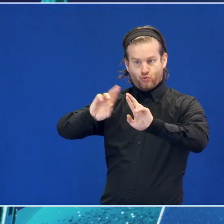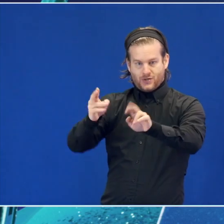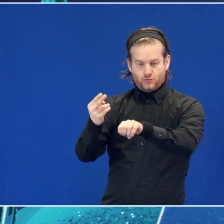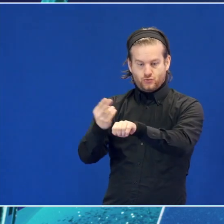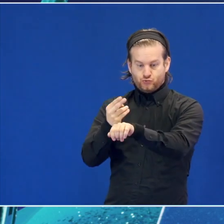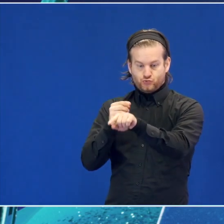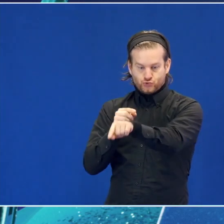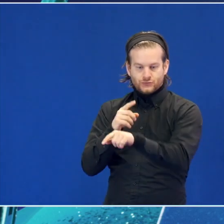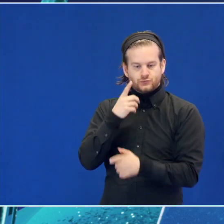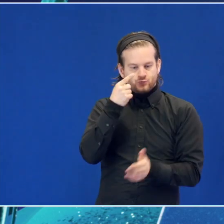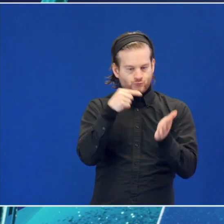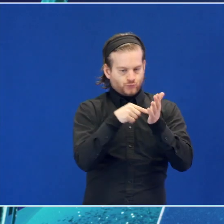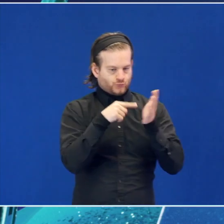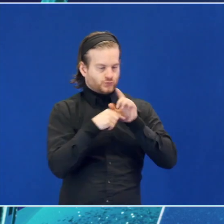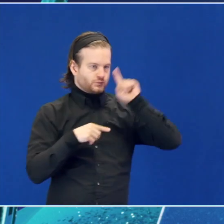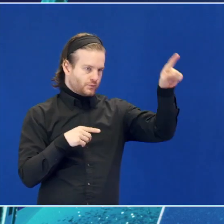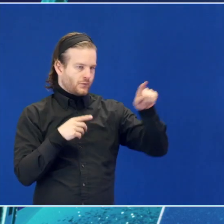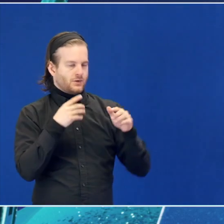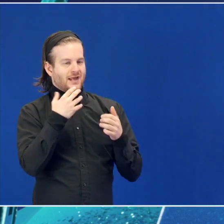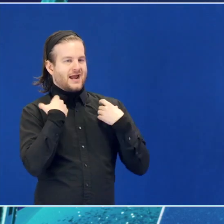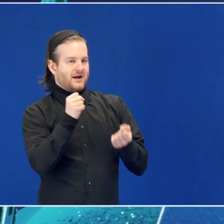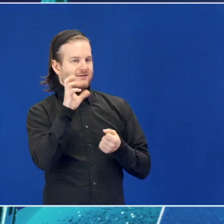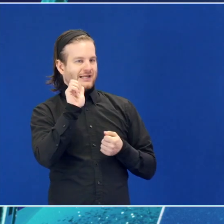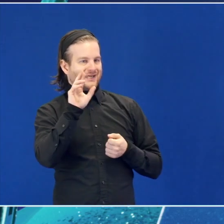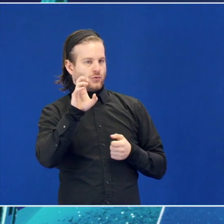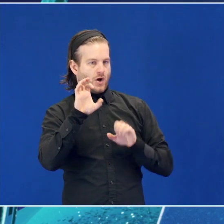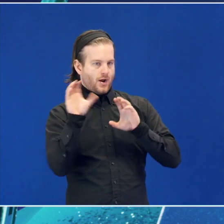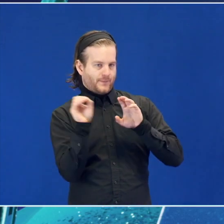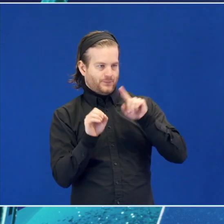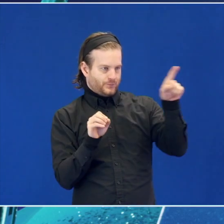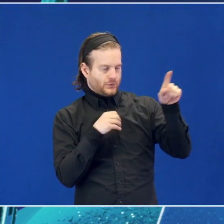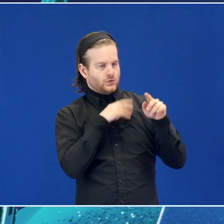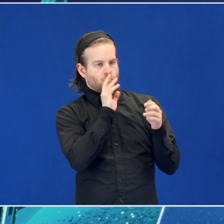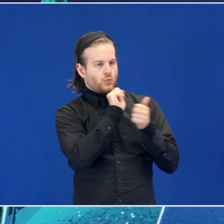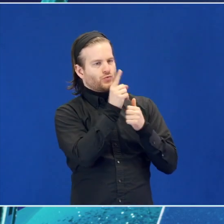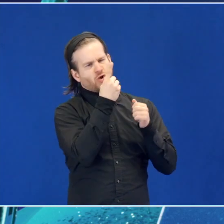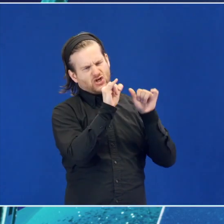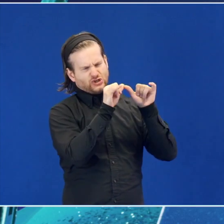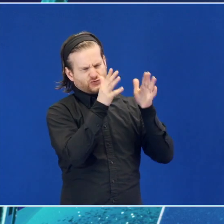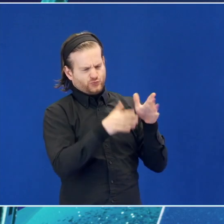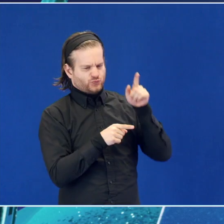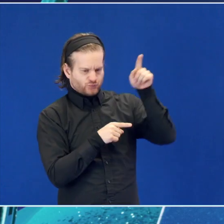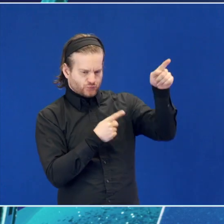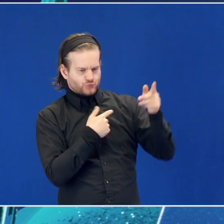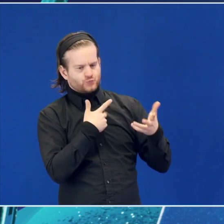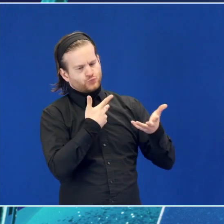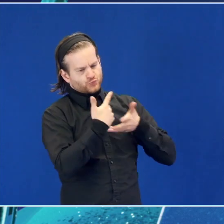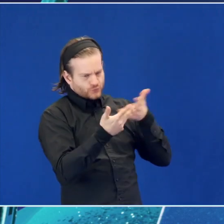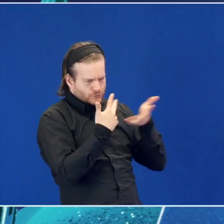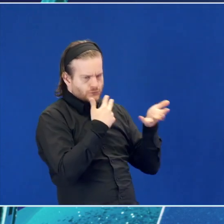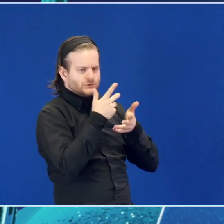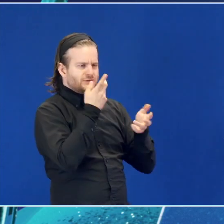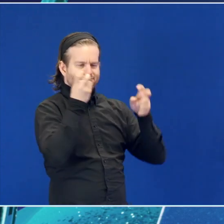And we kind of challenged our turnaround and said, "All right, well, how are you going to solve accessibility? Forget the tooling and all that, like what are your basic --